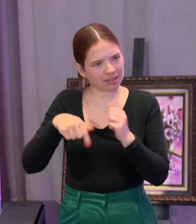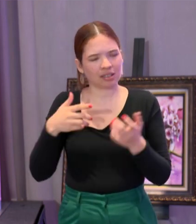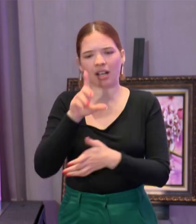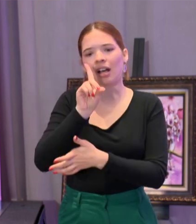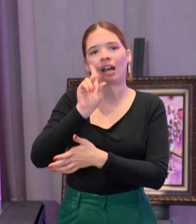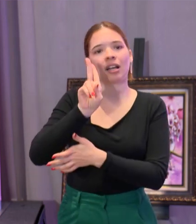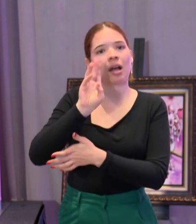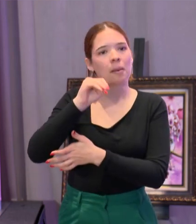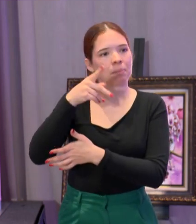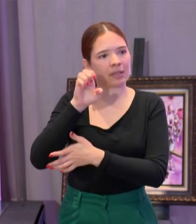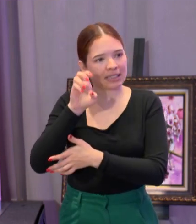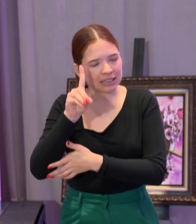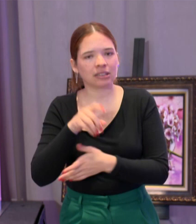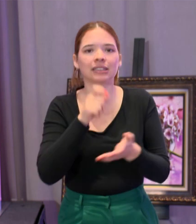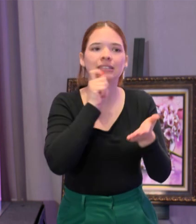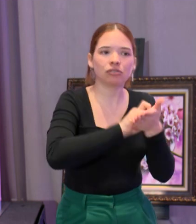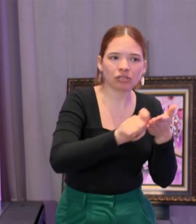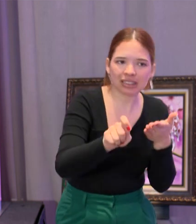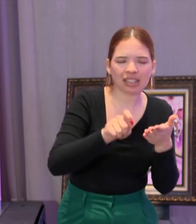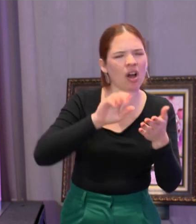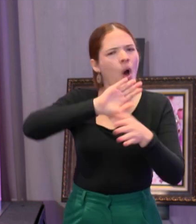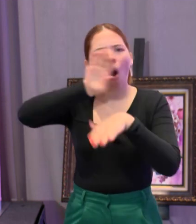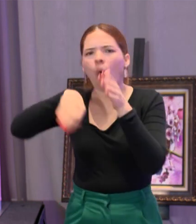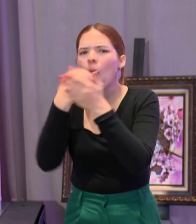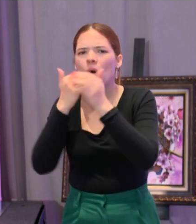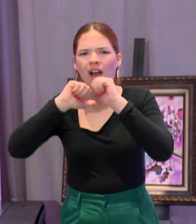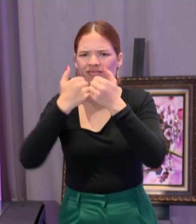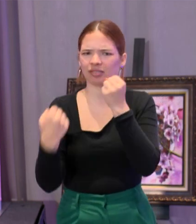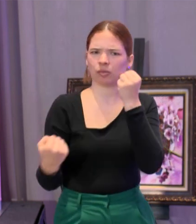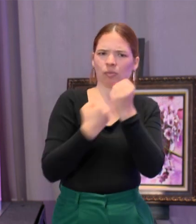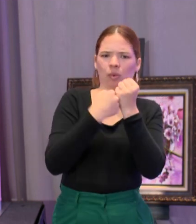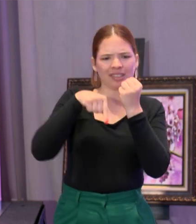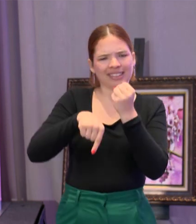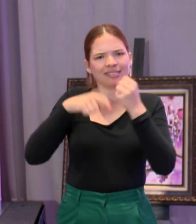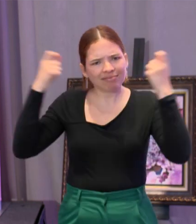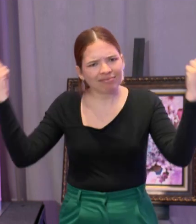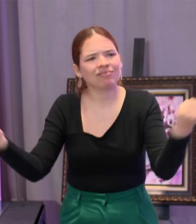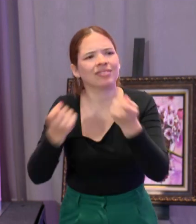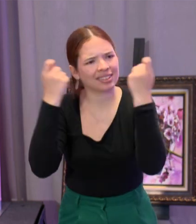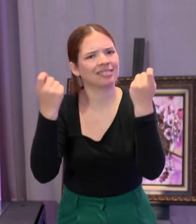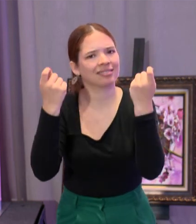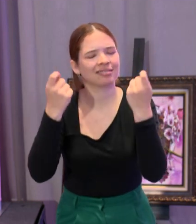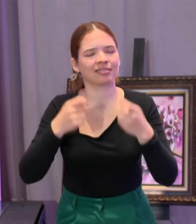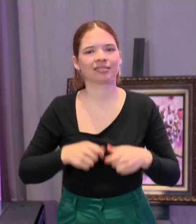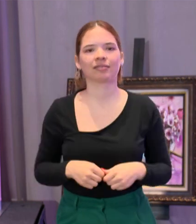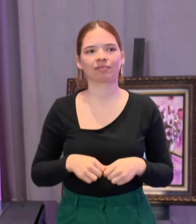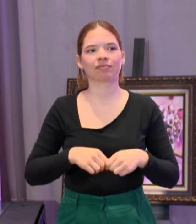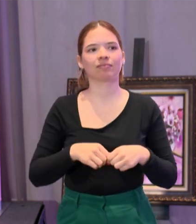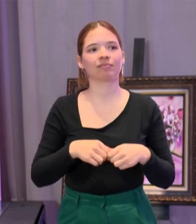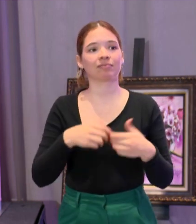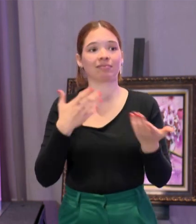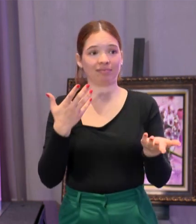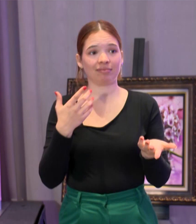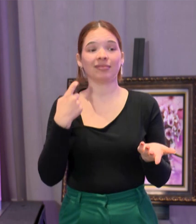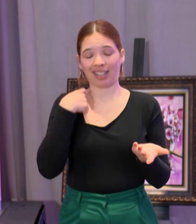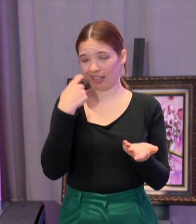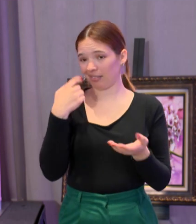OF MY AGENCIES TO SUPPORT THE FESTIVAL IN ALL THAT WE DO. YOU HEARD ME SAY THIS BEFORE